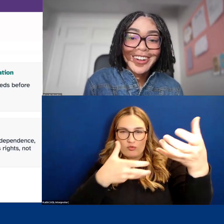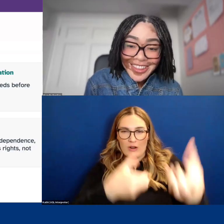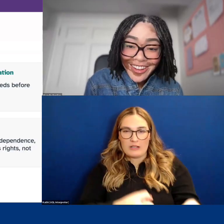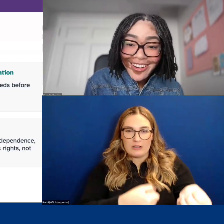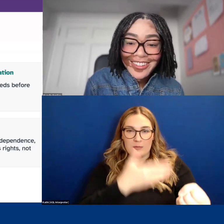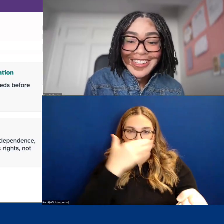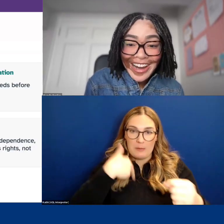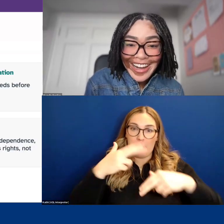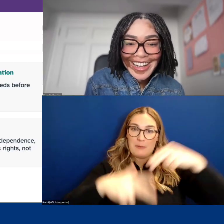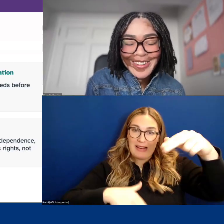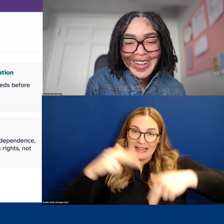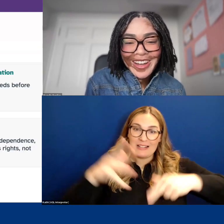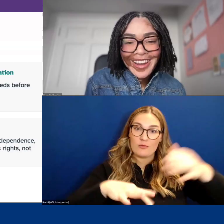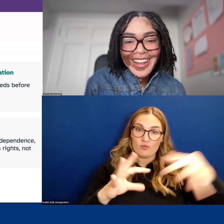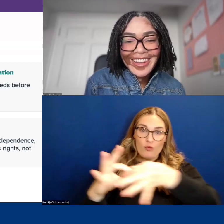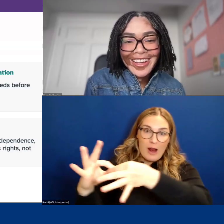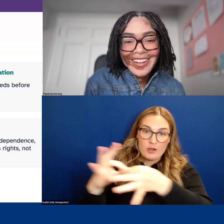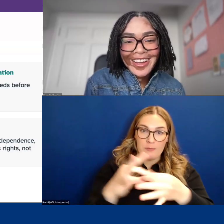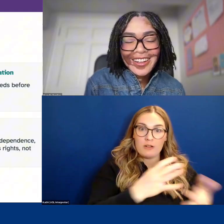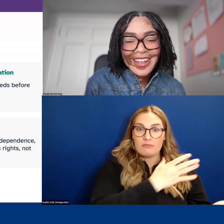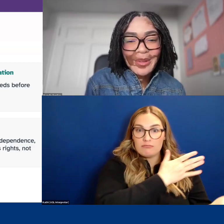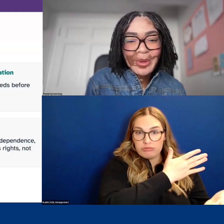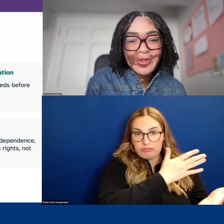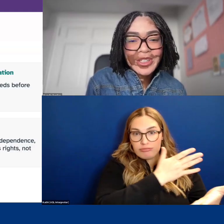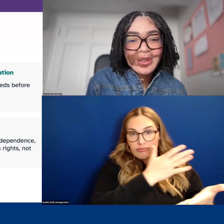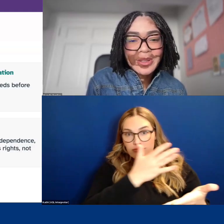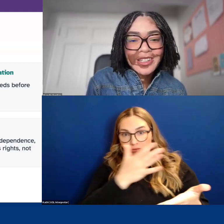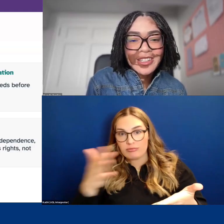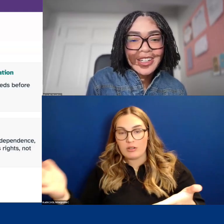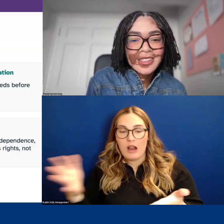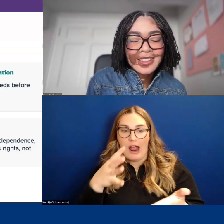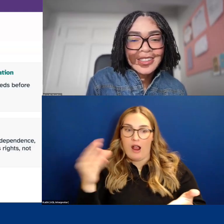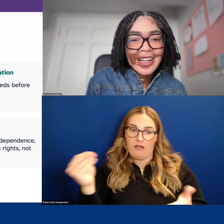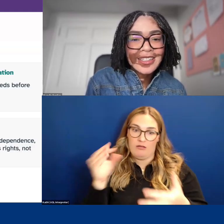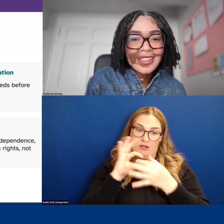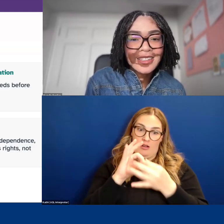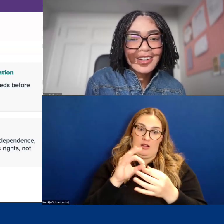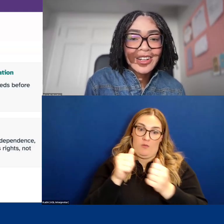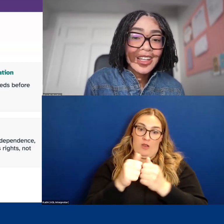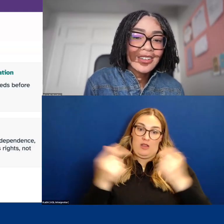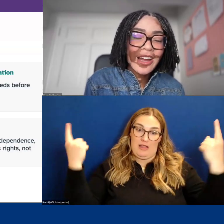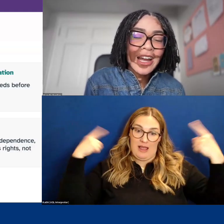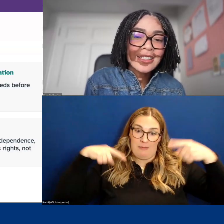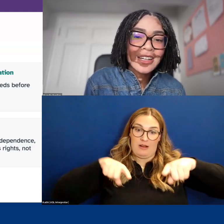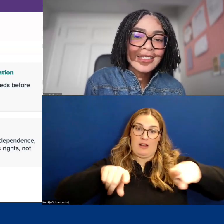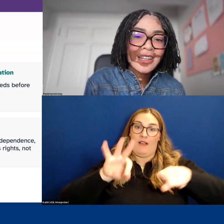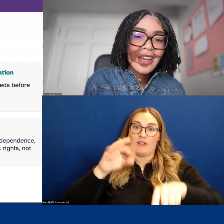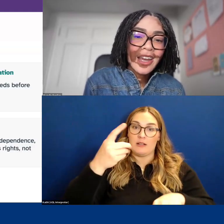a long time. And then in alignment with disability justice, ideas of collective access,